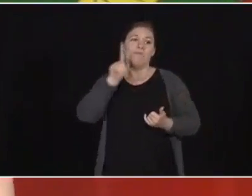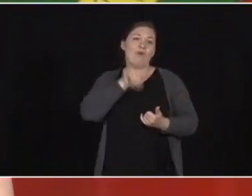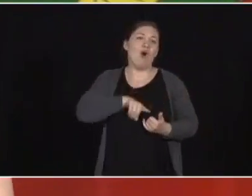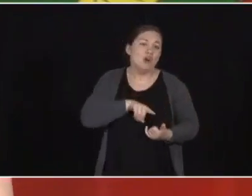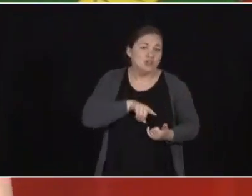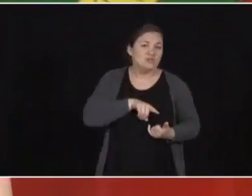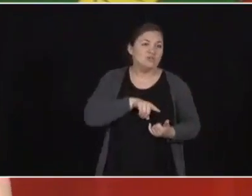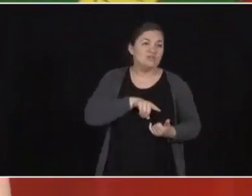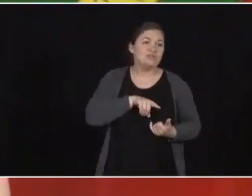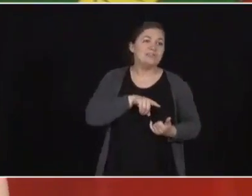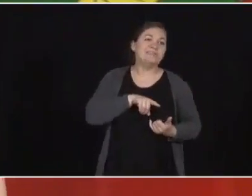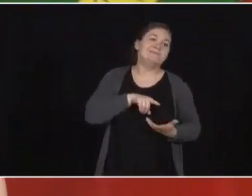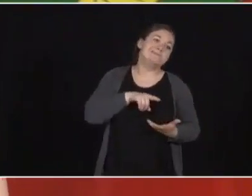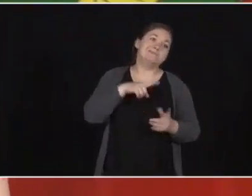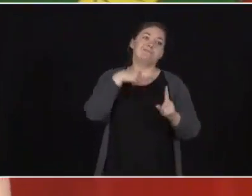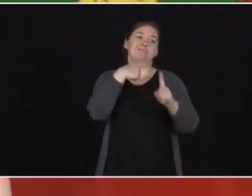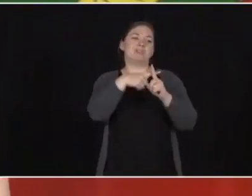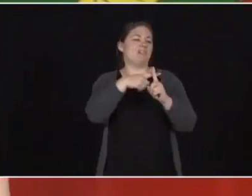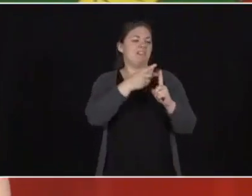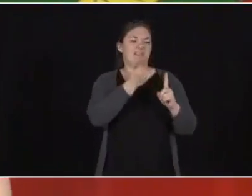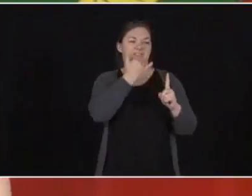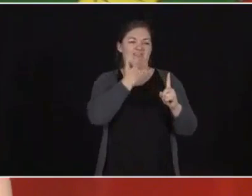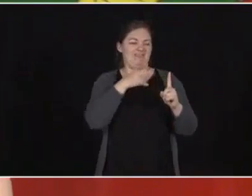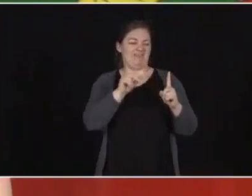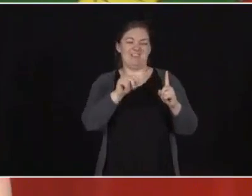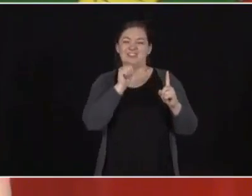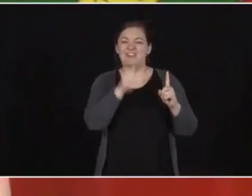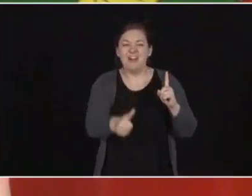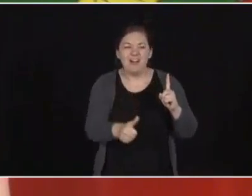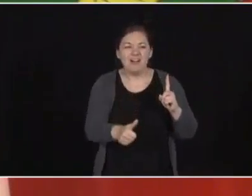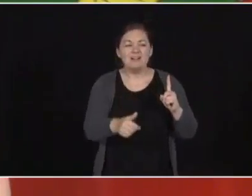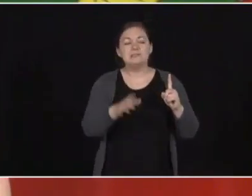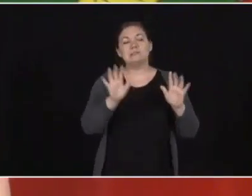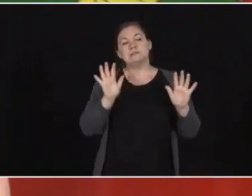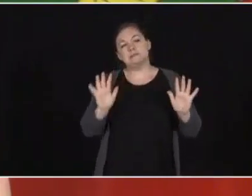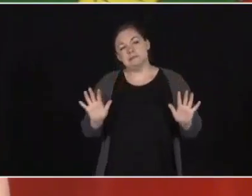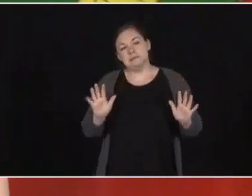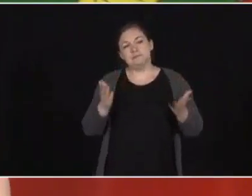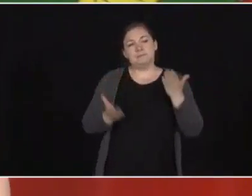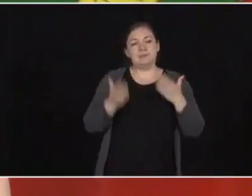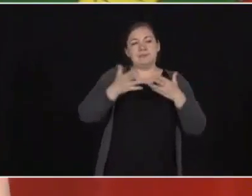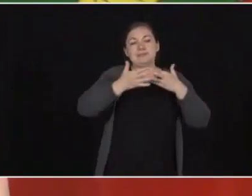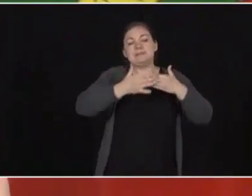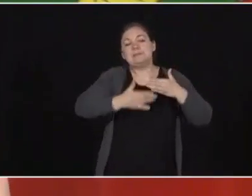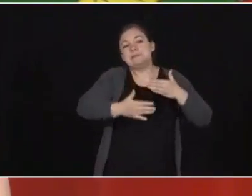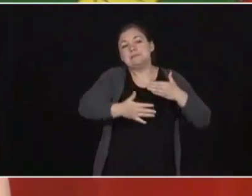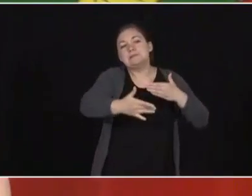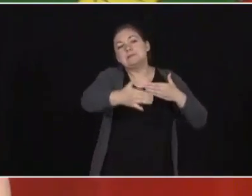positive right now and based on the prevalence of the nature of these tests. There's a high probability that they will be a